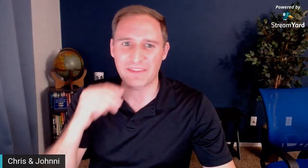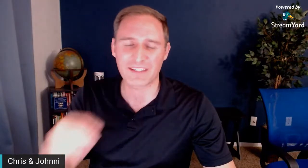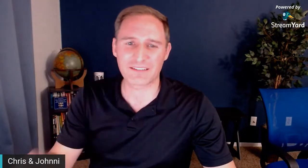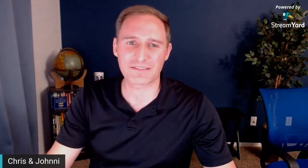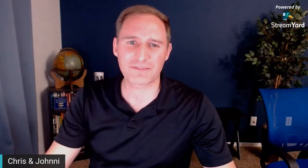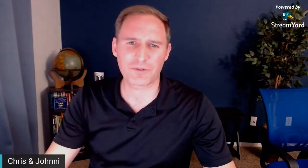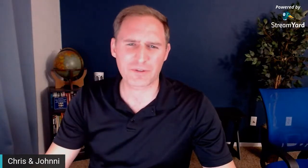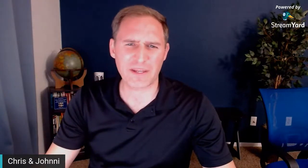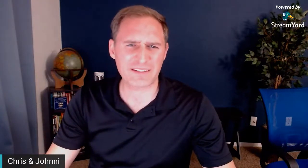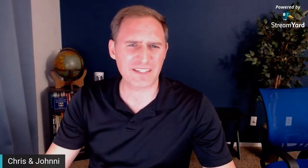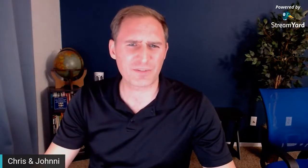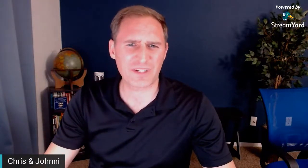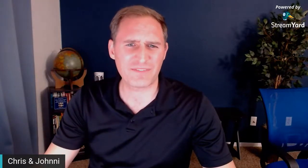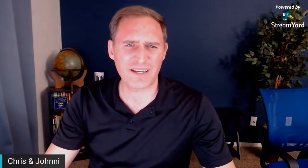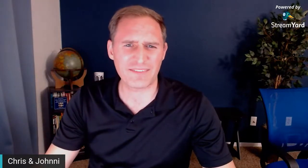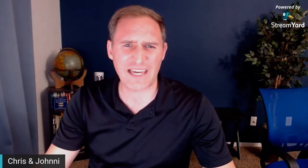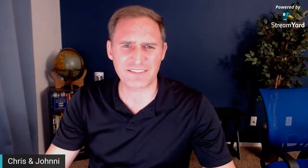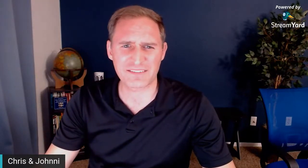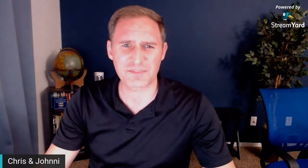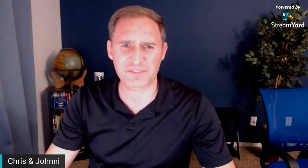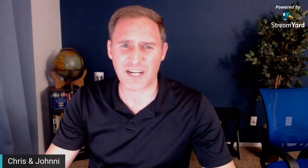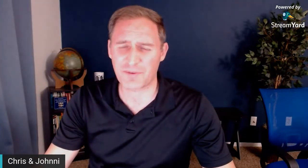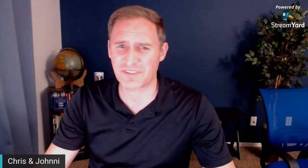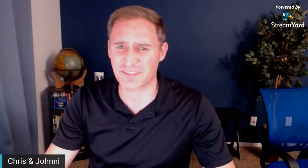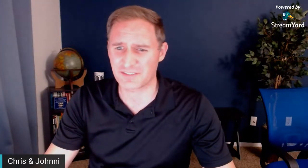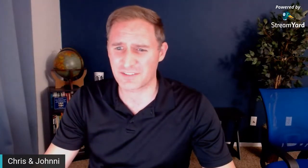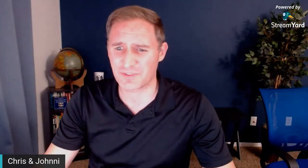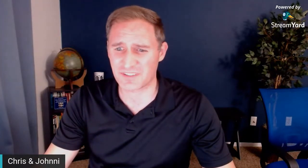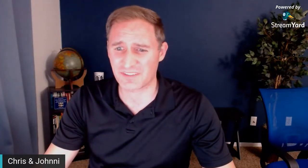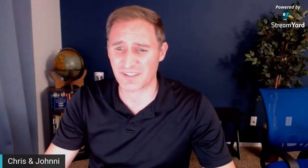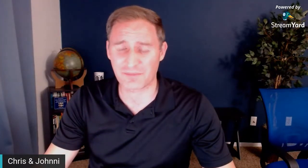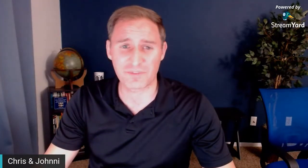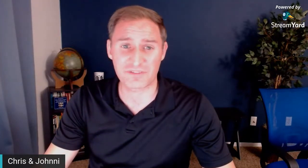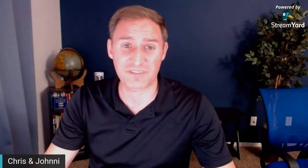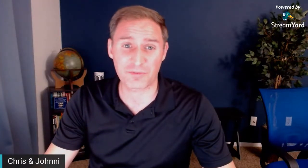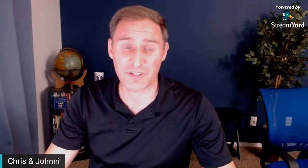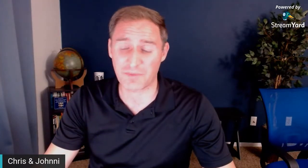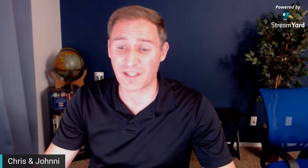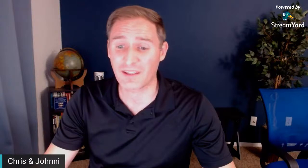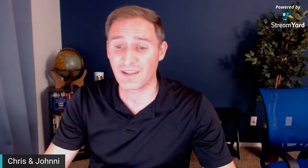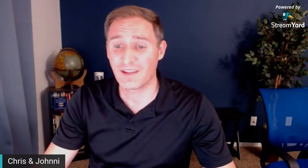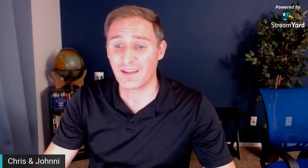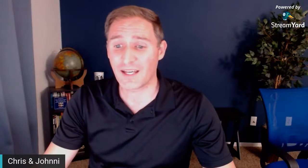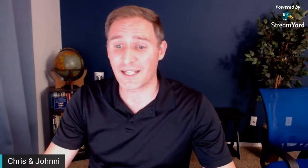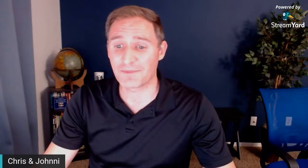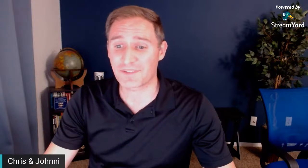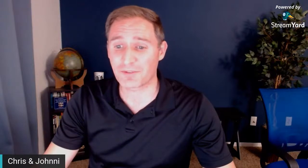think is we're about to hit 25 000 subscribers on youtube which is which is pretty big um so we've